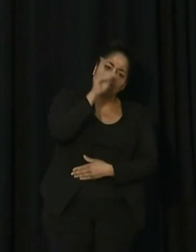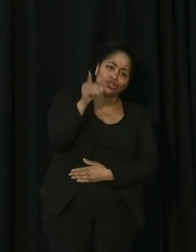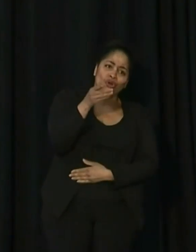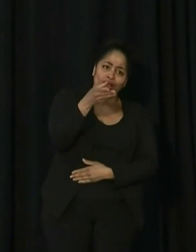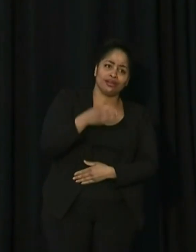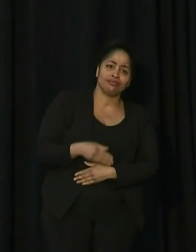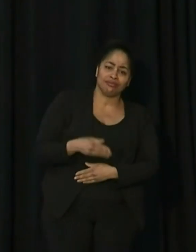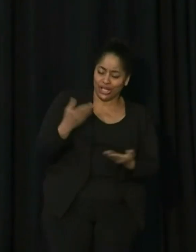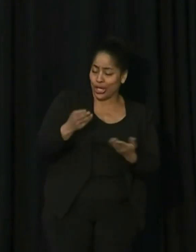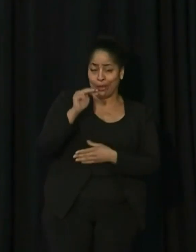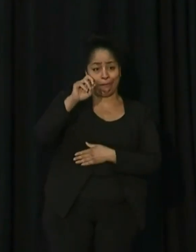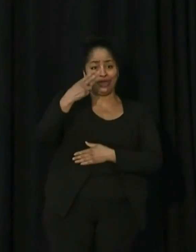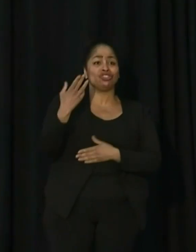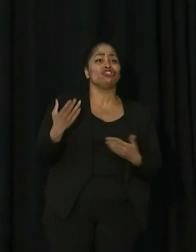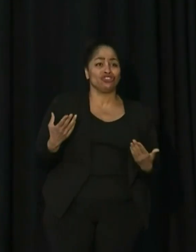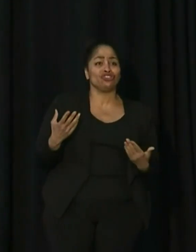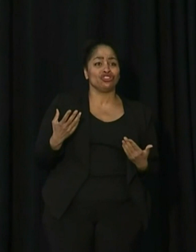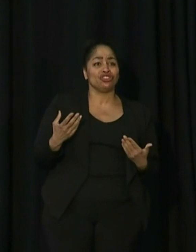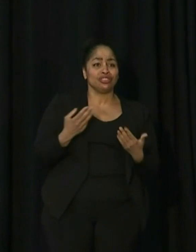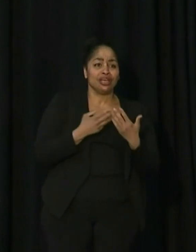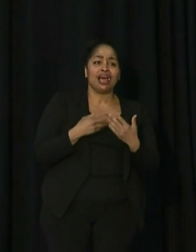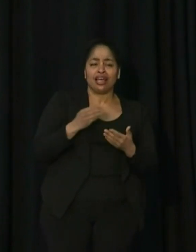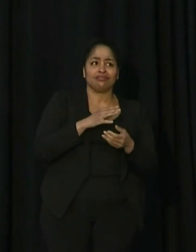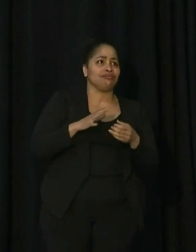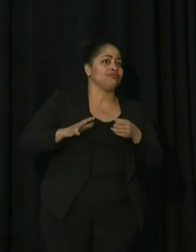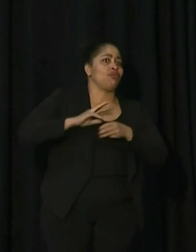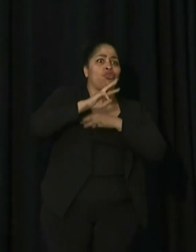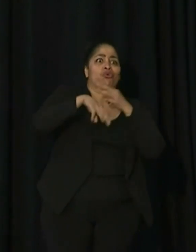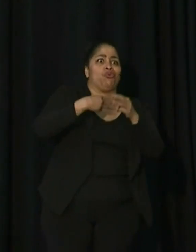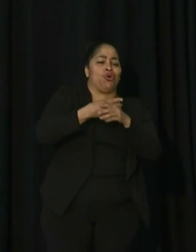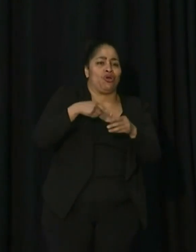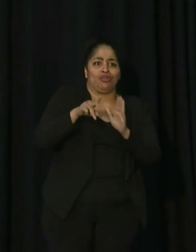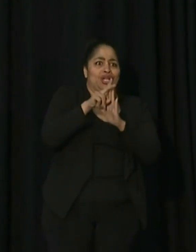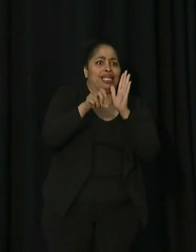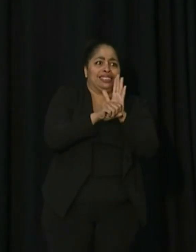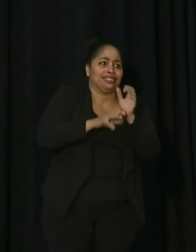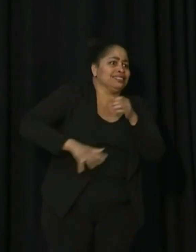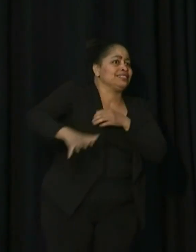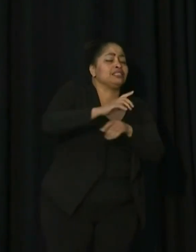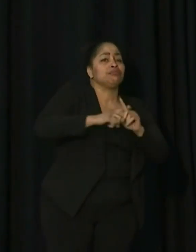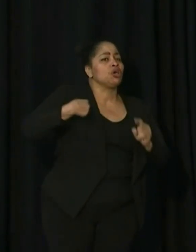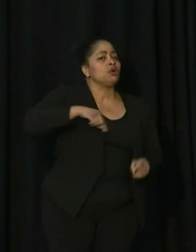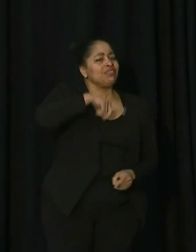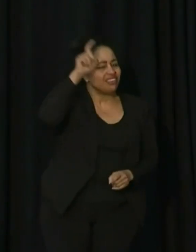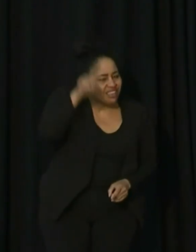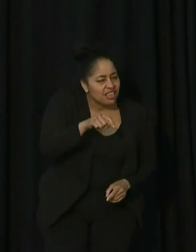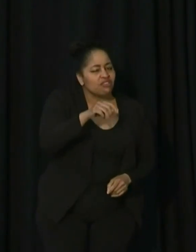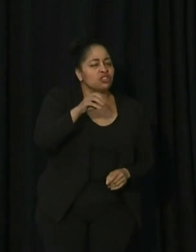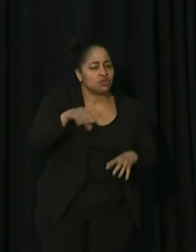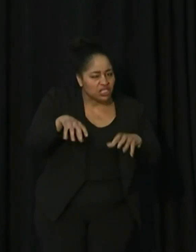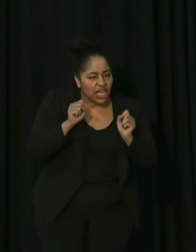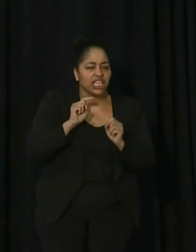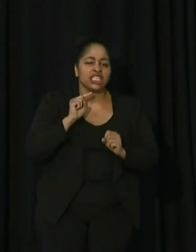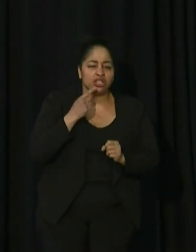RESPONSE. >> KIMBERLY: AND MAYOR DUGGAN’S AND MAYOR DUGGAN’S UPDATE STARTED WITH VERY GOOD UPDATE STARTED WITH VERY GOOD NEWS. NEWS. COUNCIL PRESIDENT BRENDA JONES